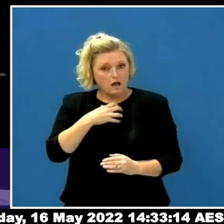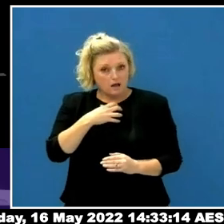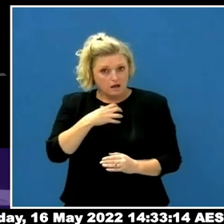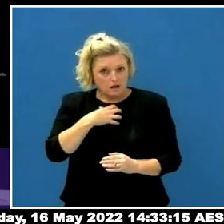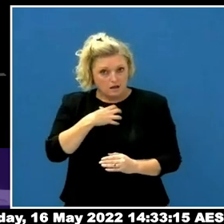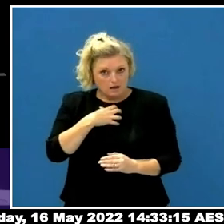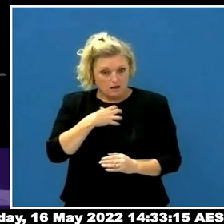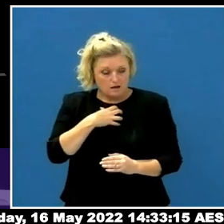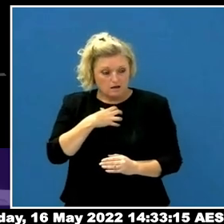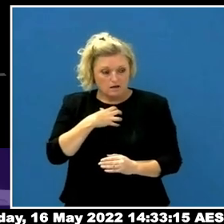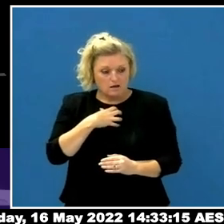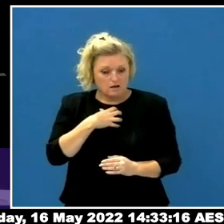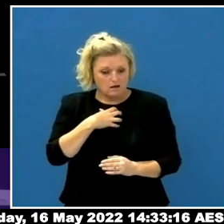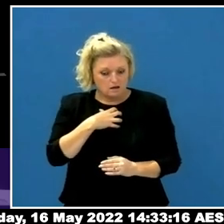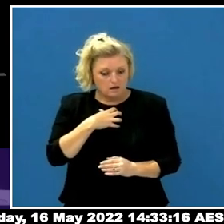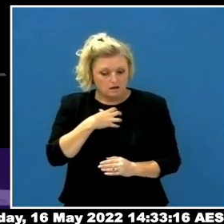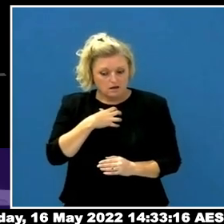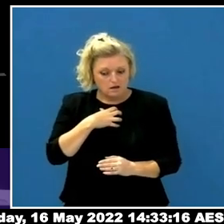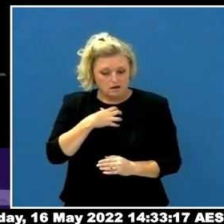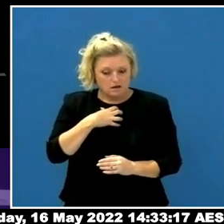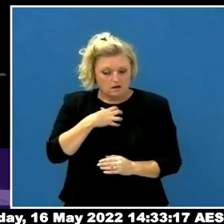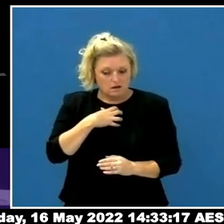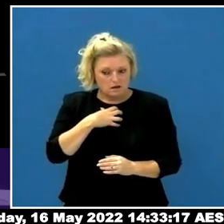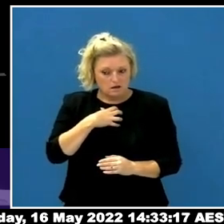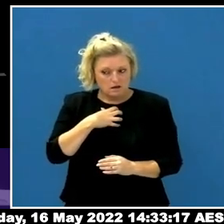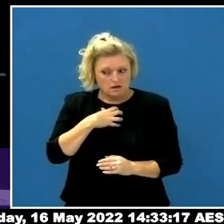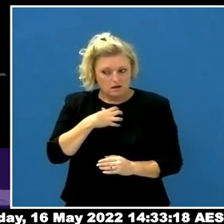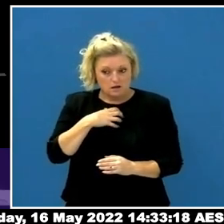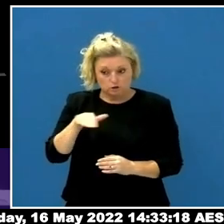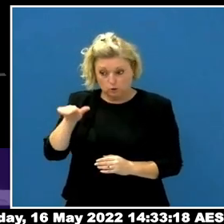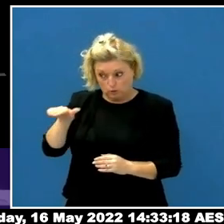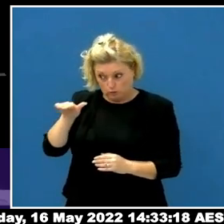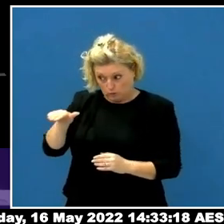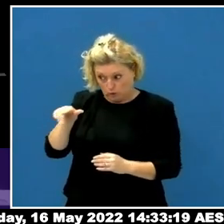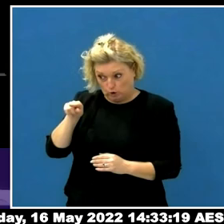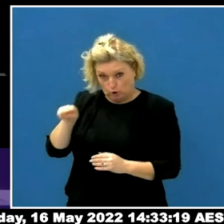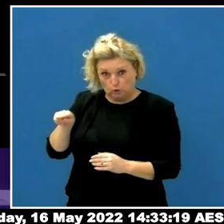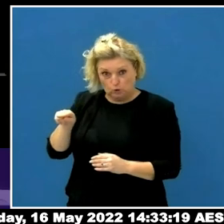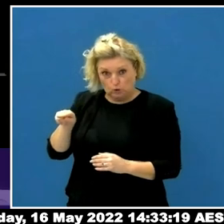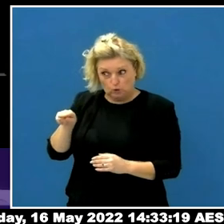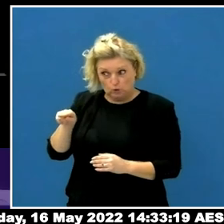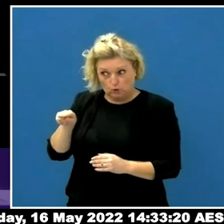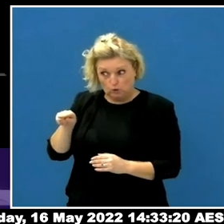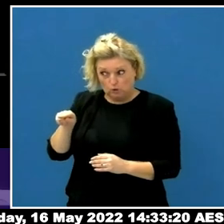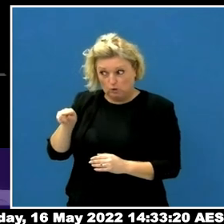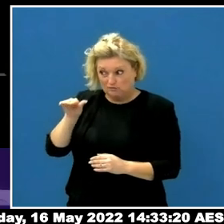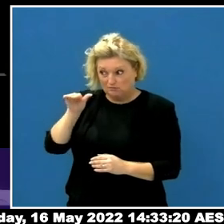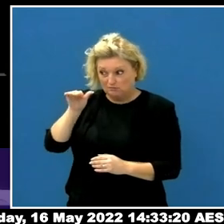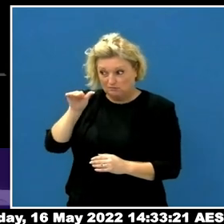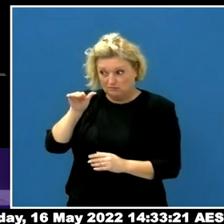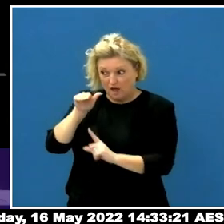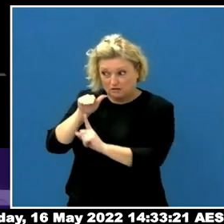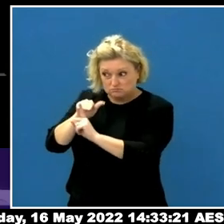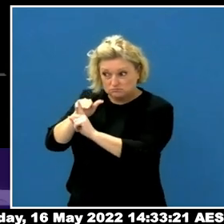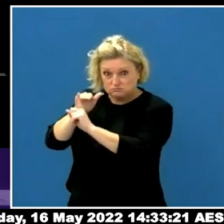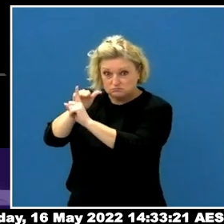Afford beyond that Team Leader? No. No. MR FOGARTY: You raised it though with the NDIS Commission, didn't you.